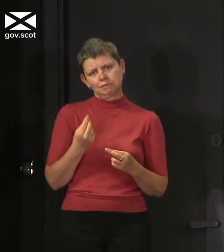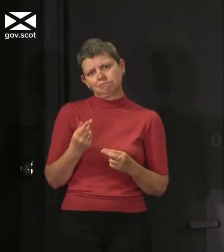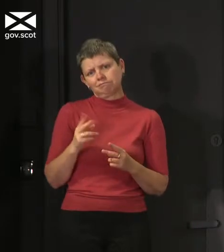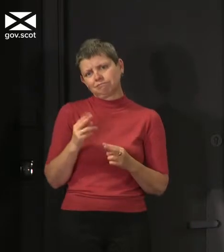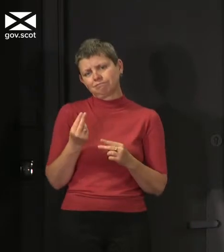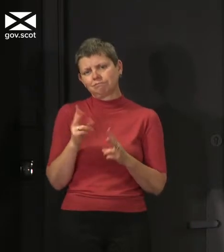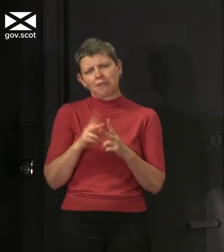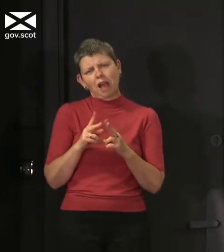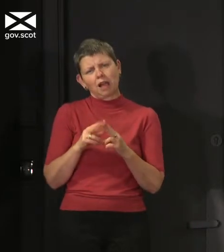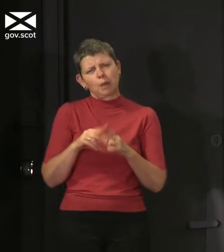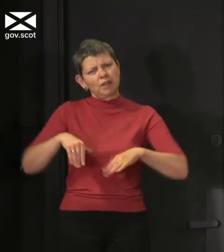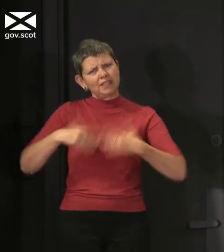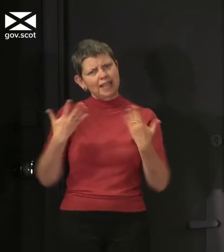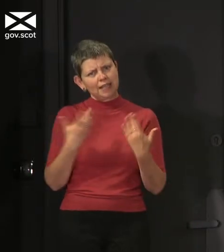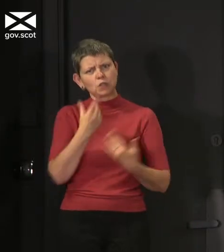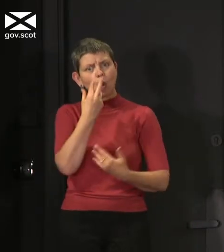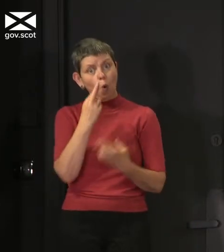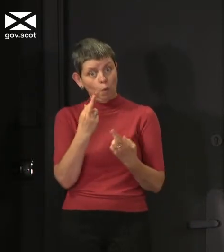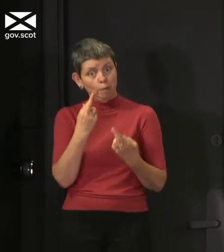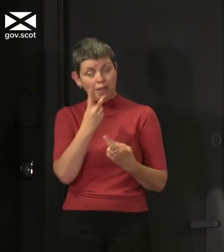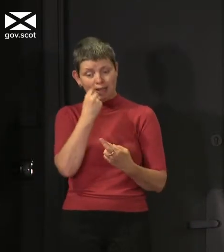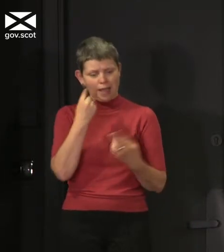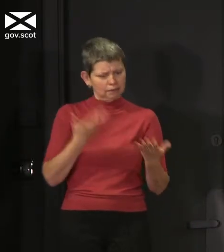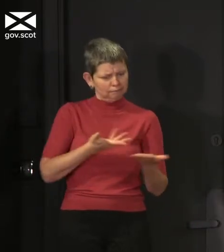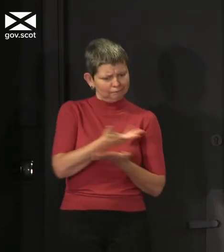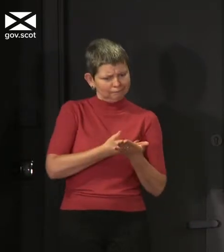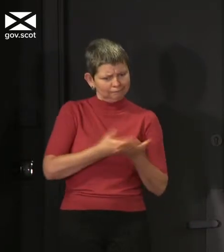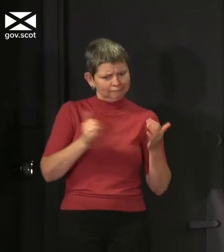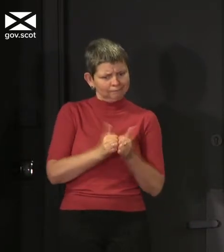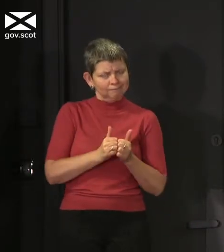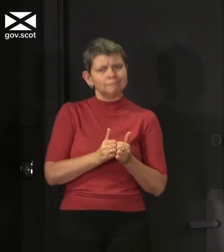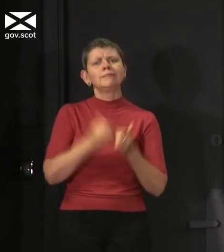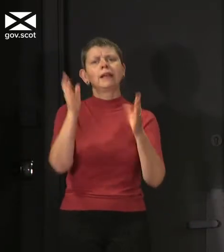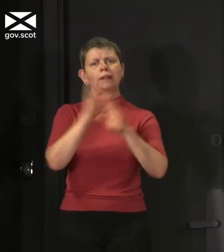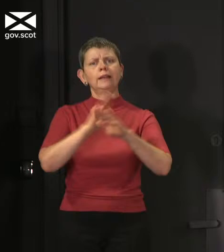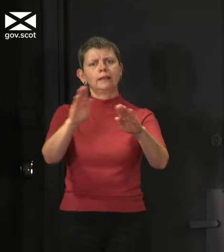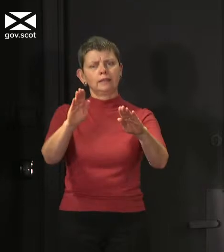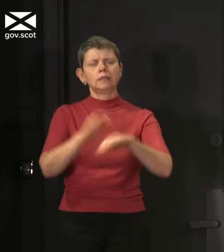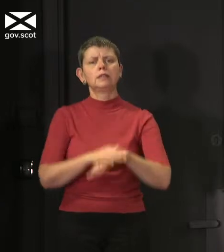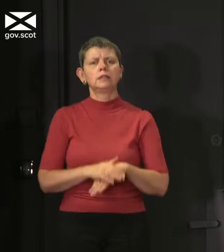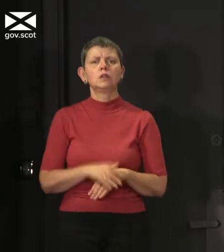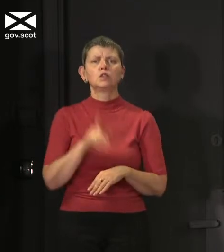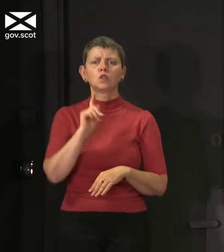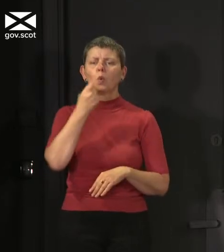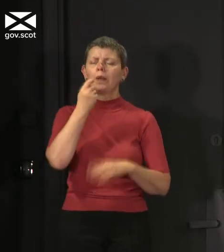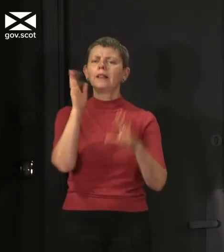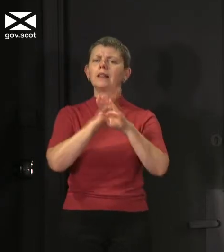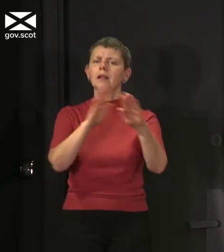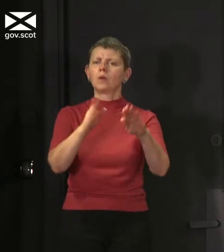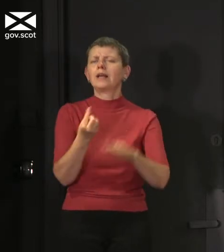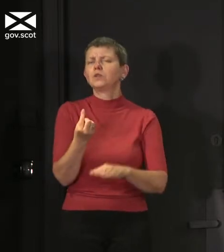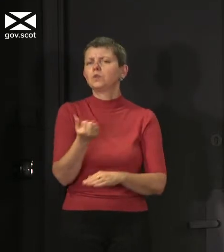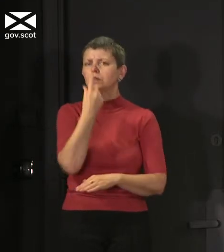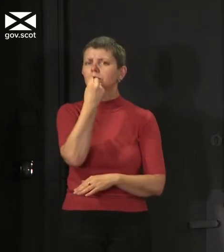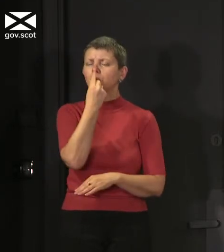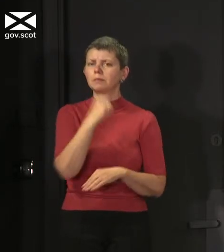we have a final proposal to do that, and we will set out in decision as soon as we can.